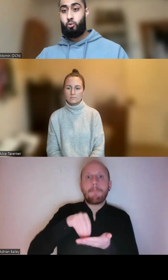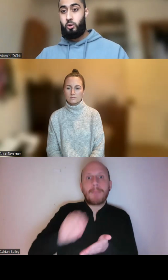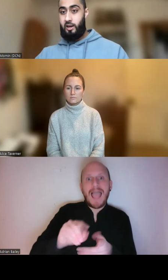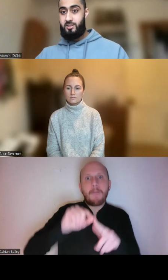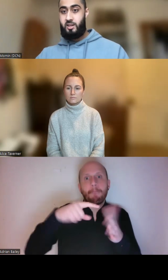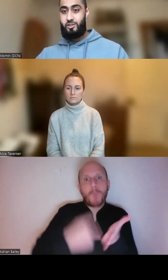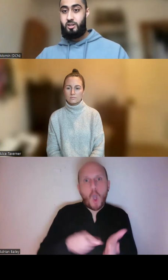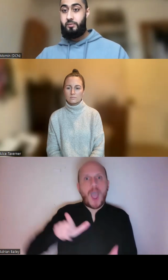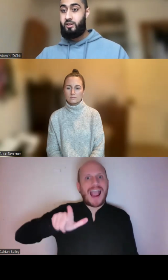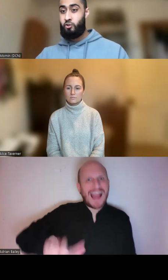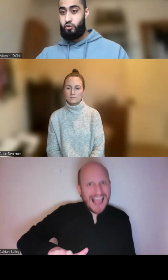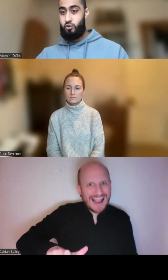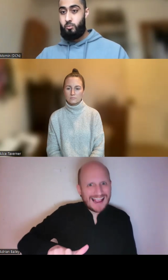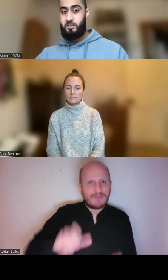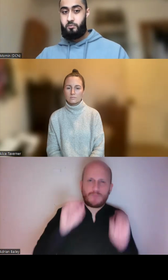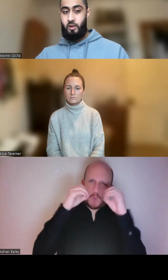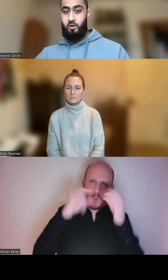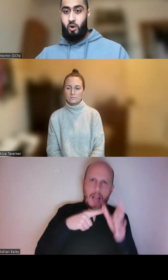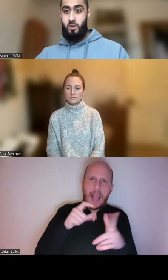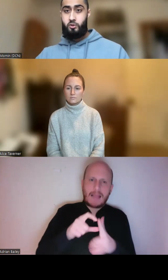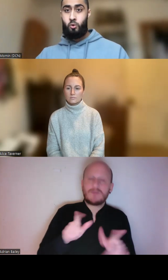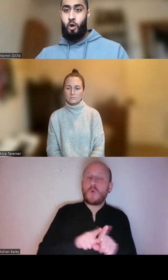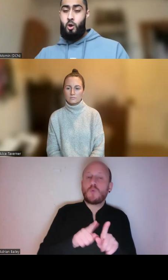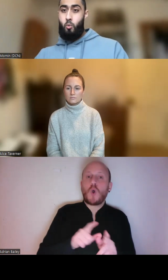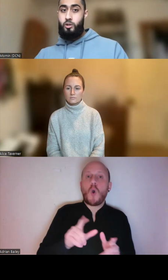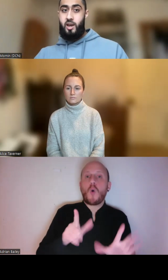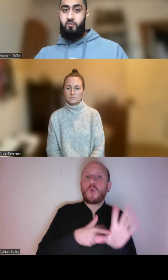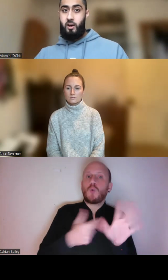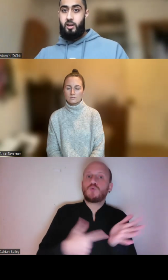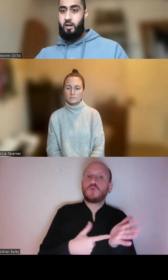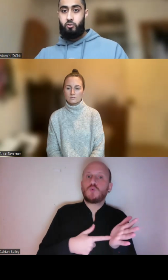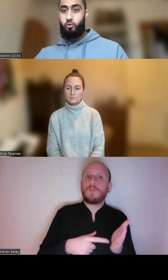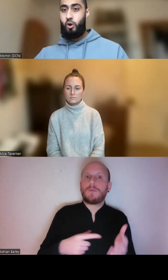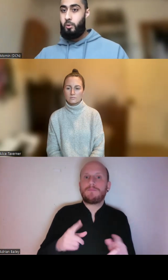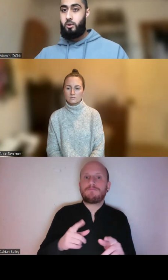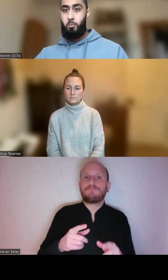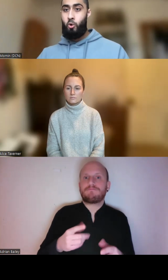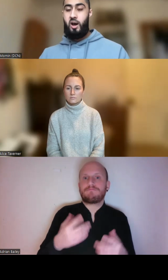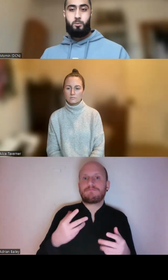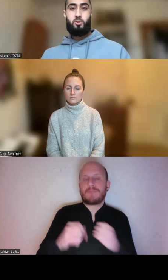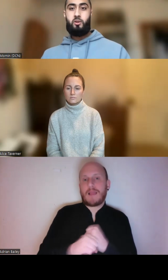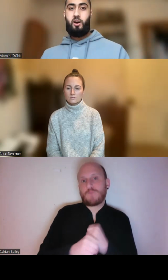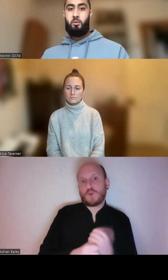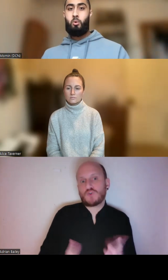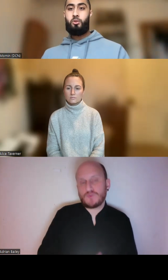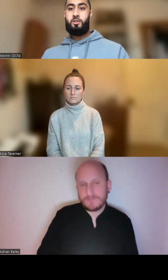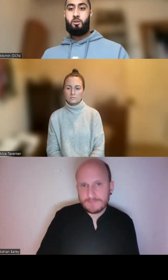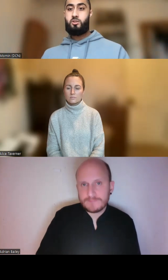Google ads essentially, and YouTube ads. Whichever category you come in, both are absolutely fine and both yield